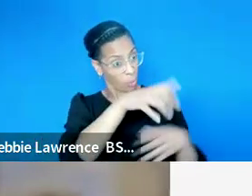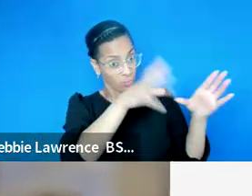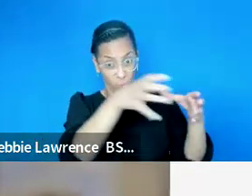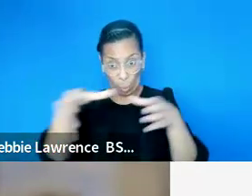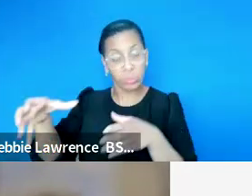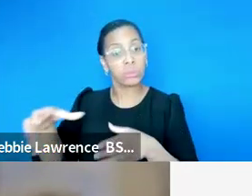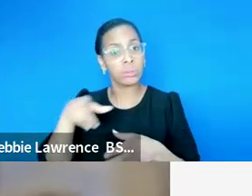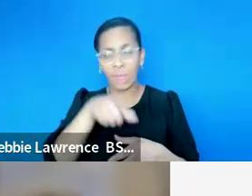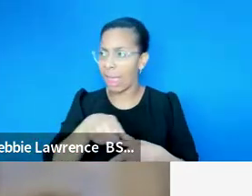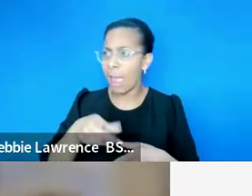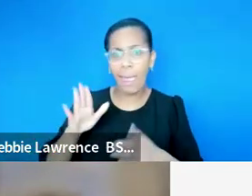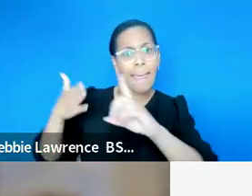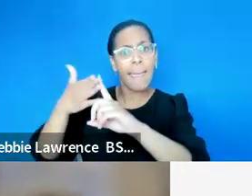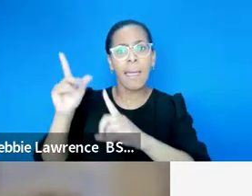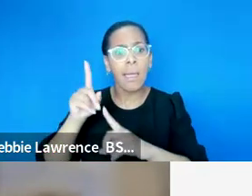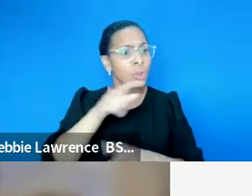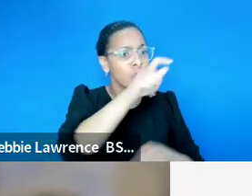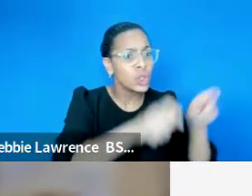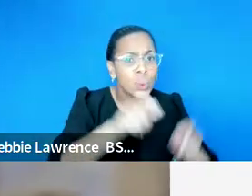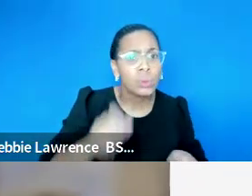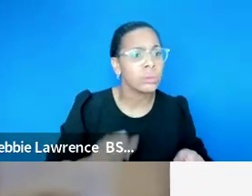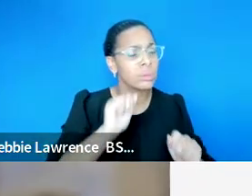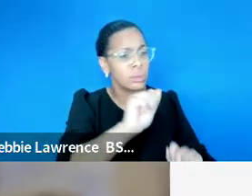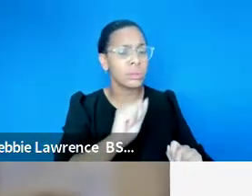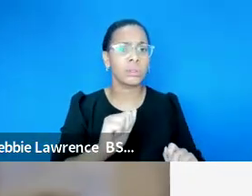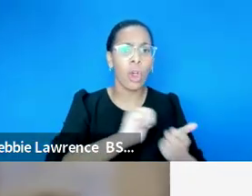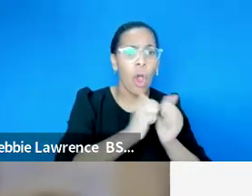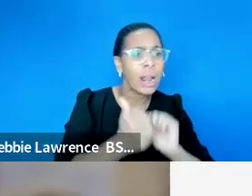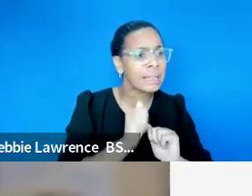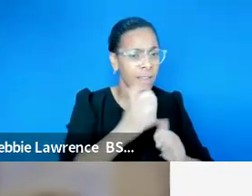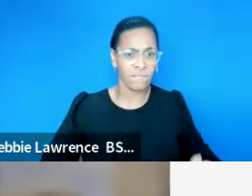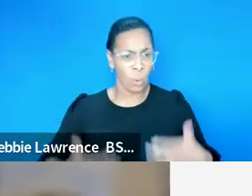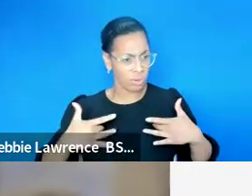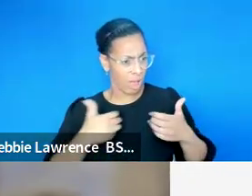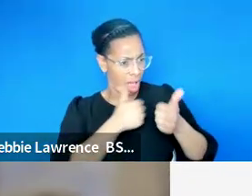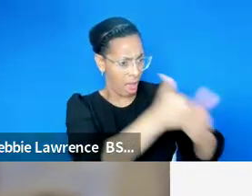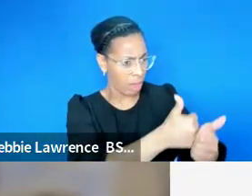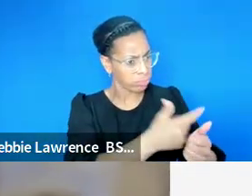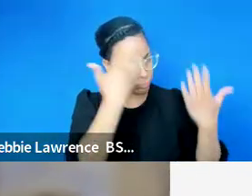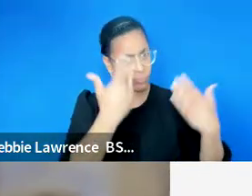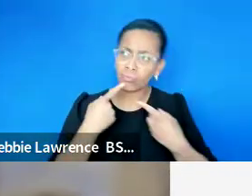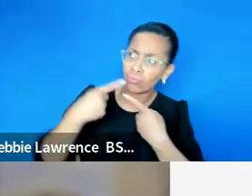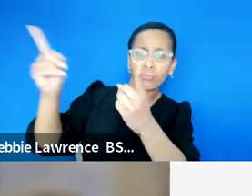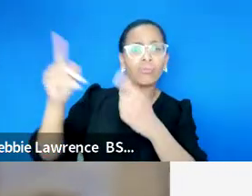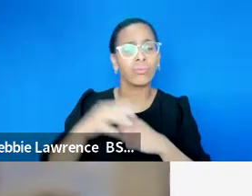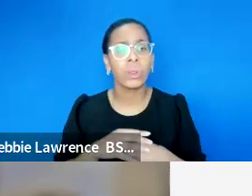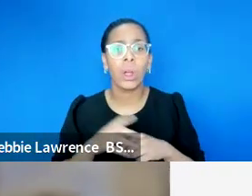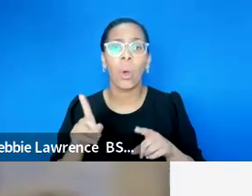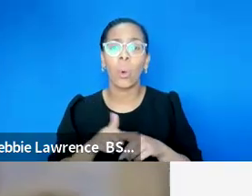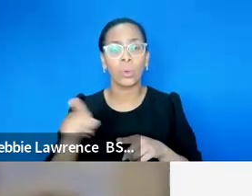to students and colleagues. They help recruit allies, and they represent the different perspectives of